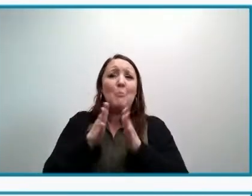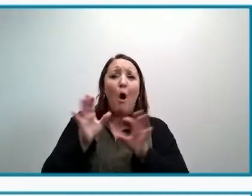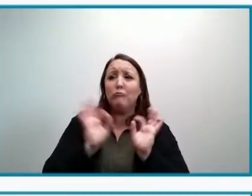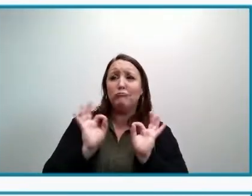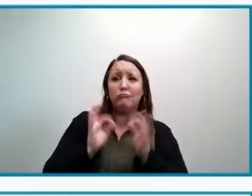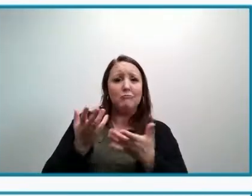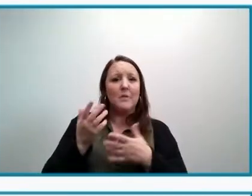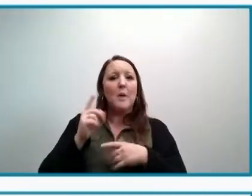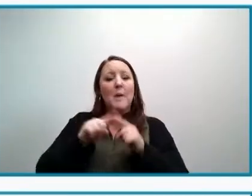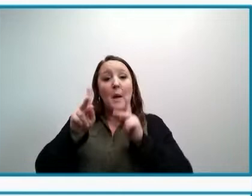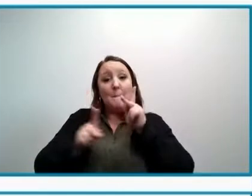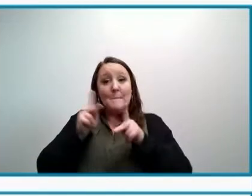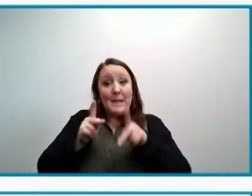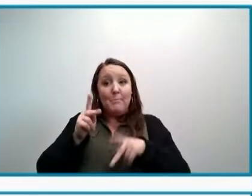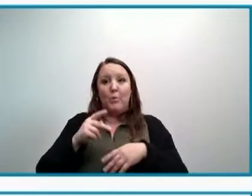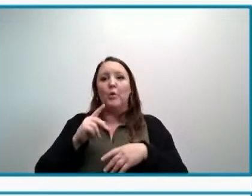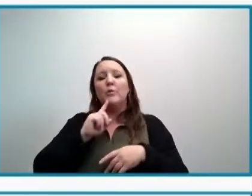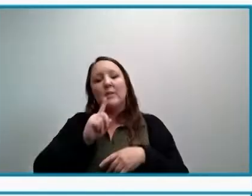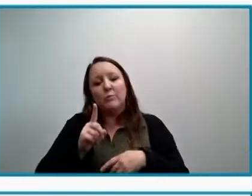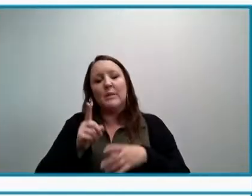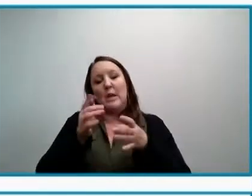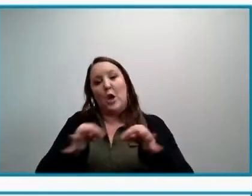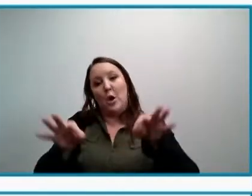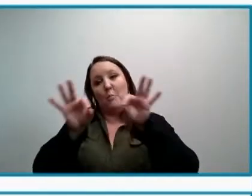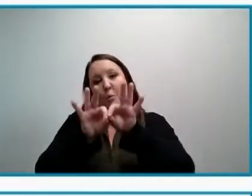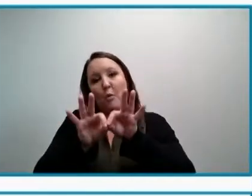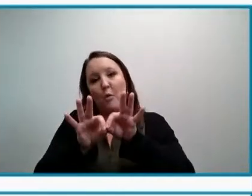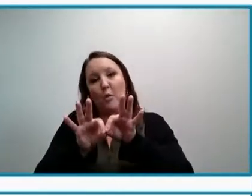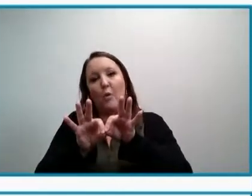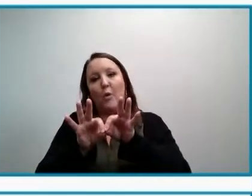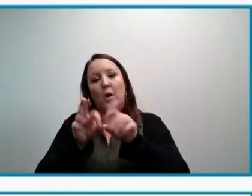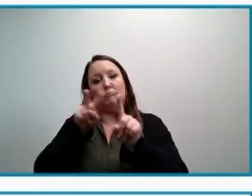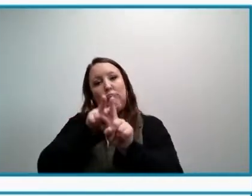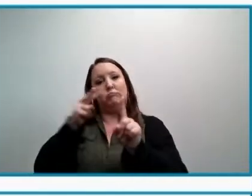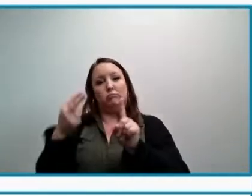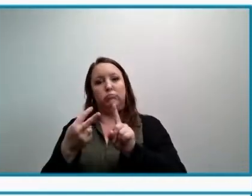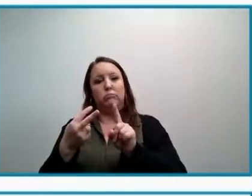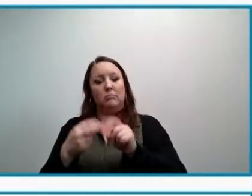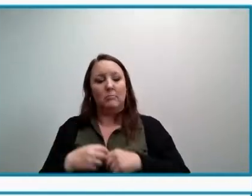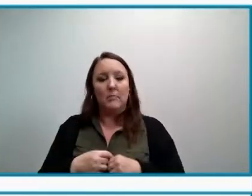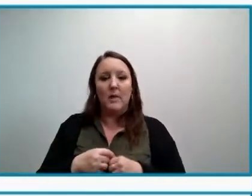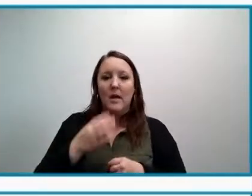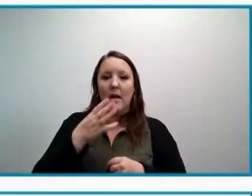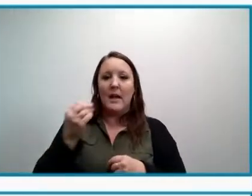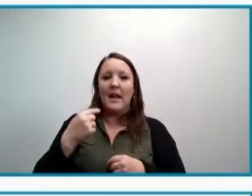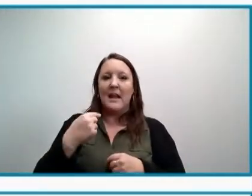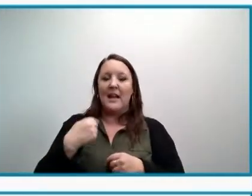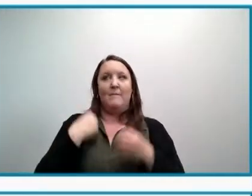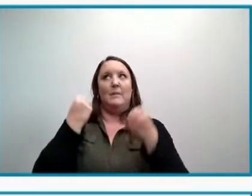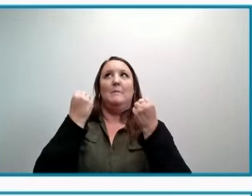And I think that's a really important aspect of all of this. And I have so many more questions that I want to ask you,